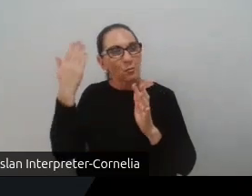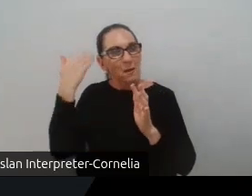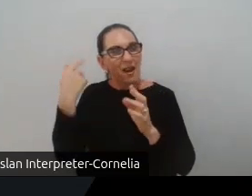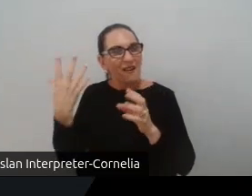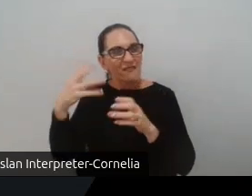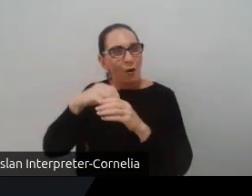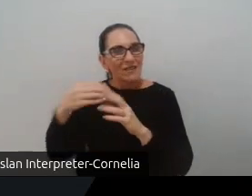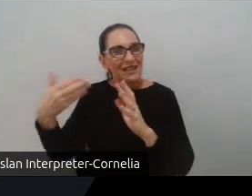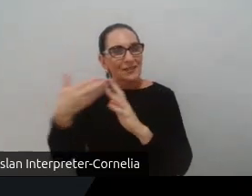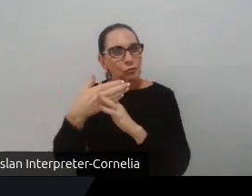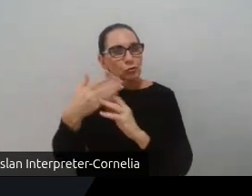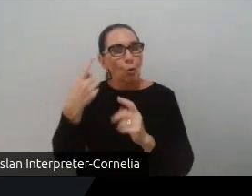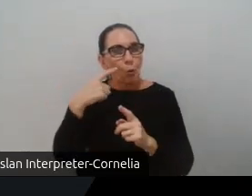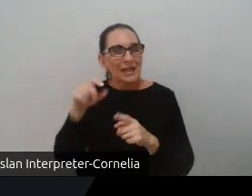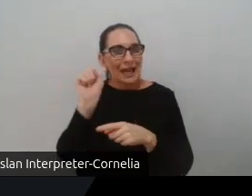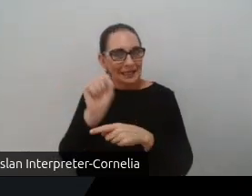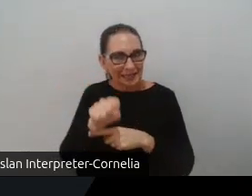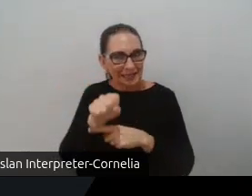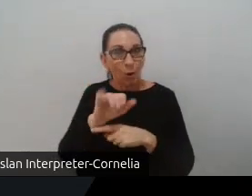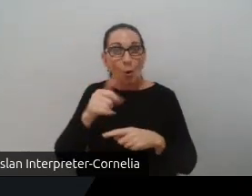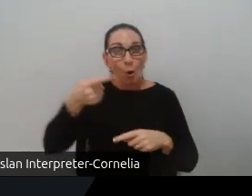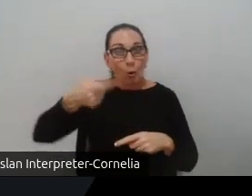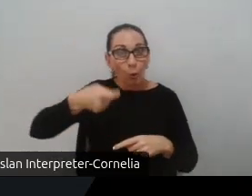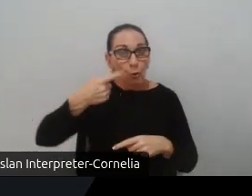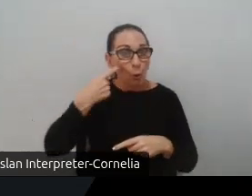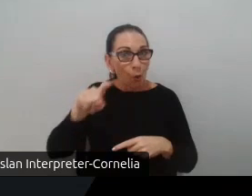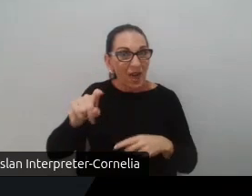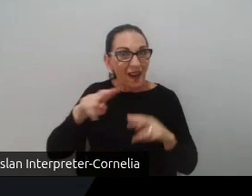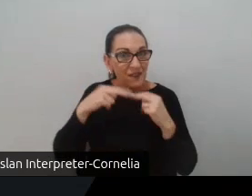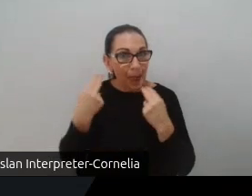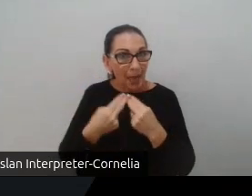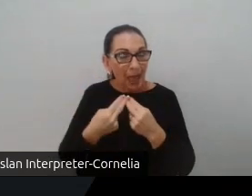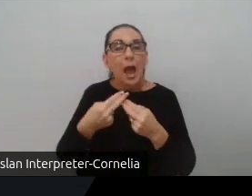there's any court orders, we would like to tick yes as well. Family or court orders. Same with